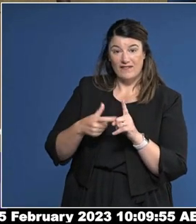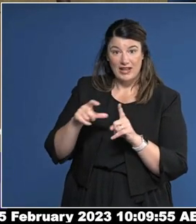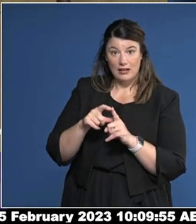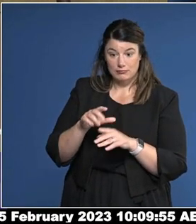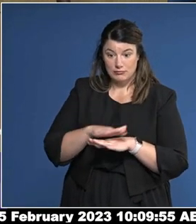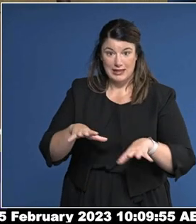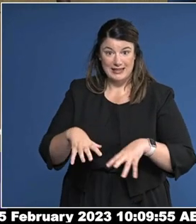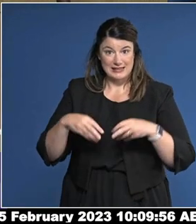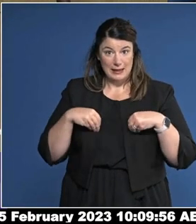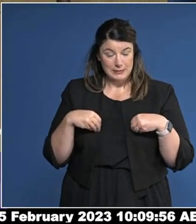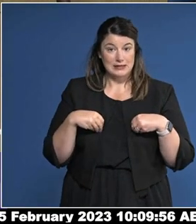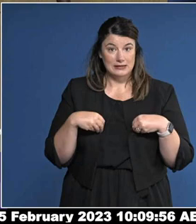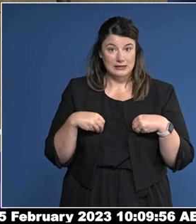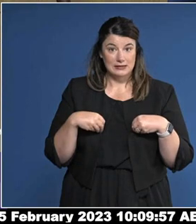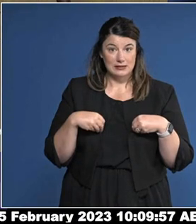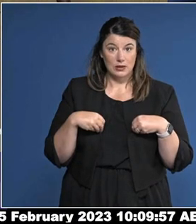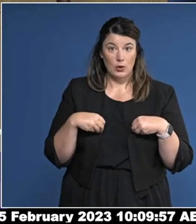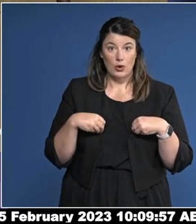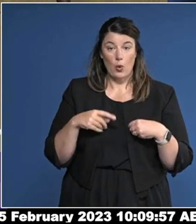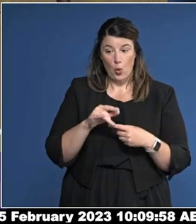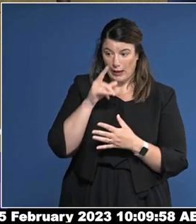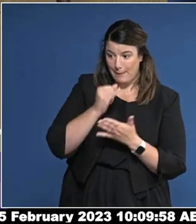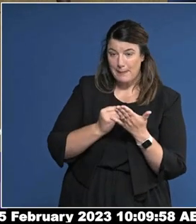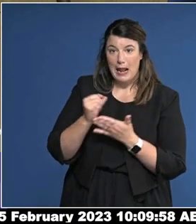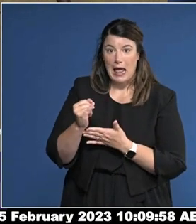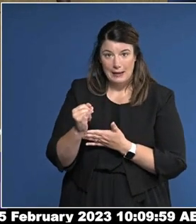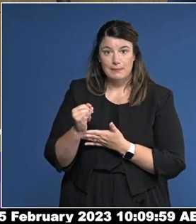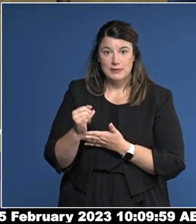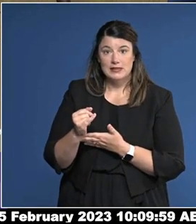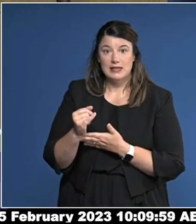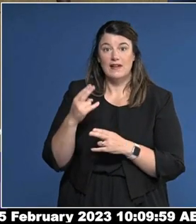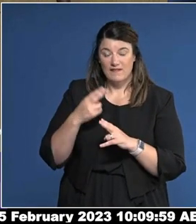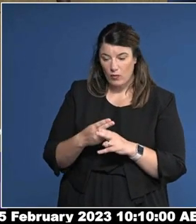appropriately attributed responsibility to the institutional deficiencies and failings